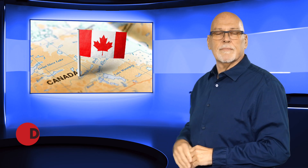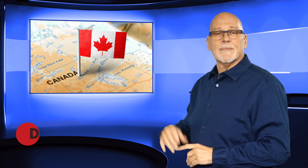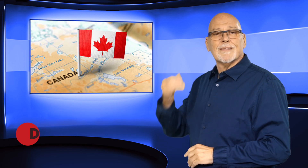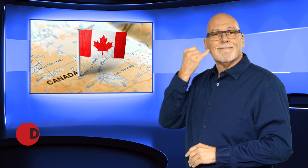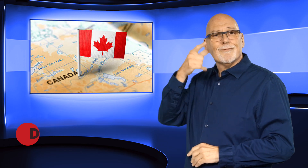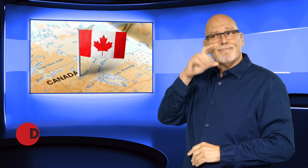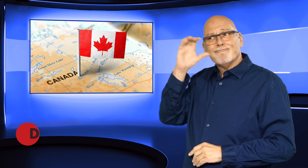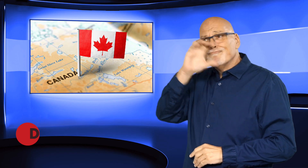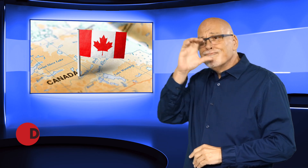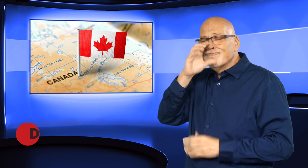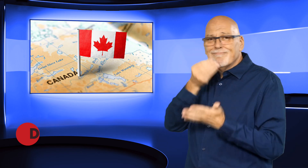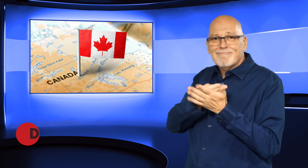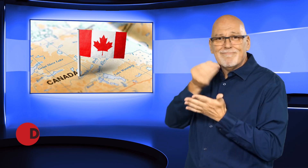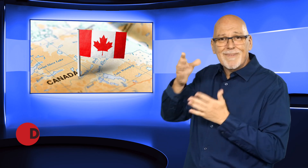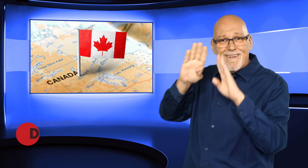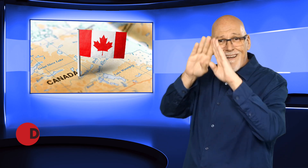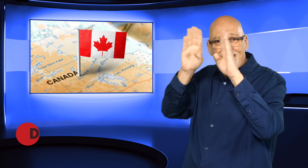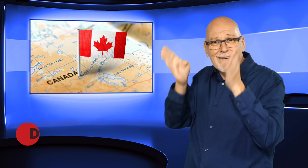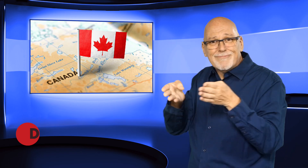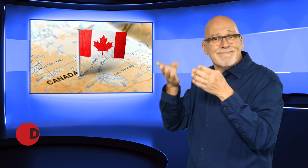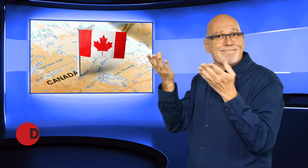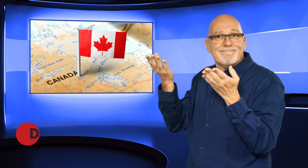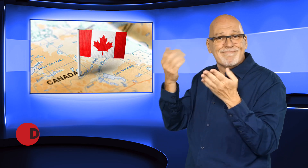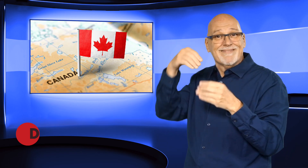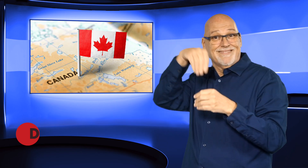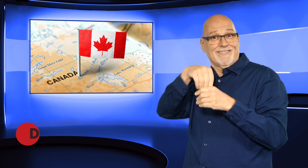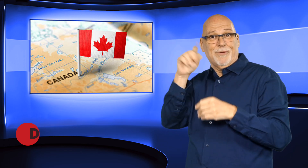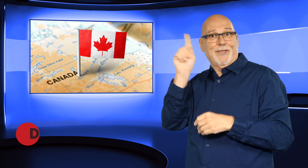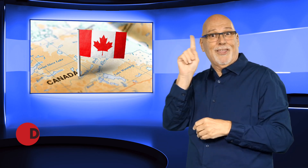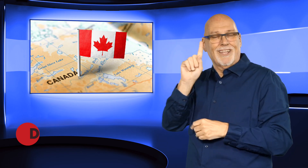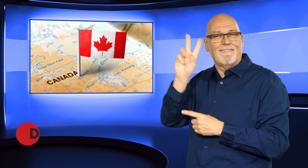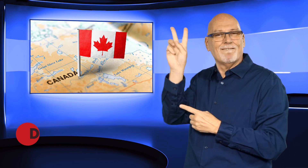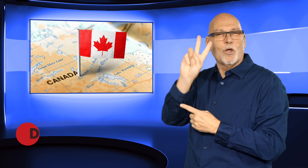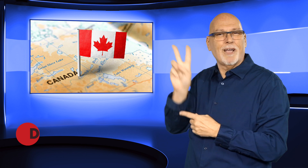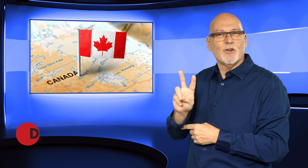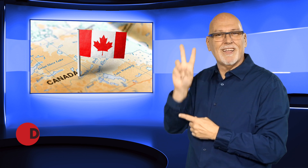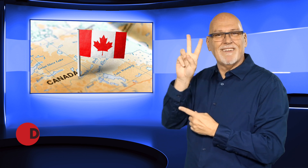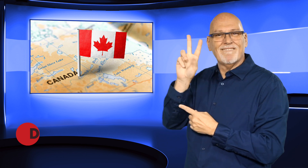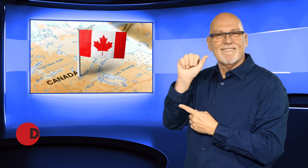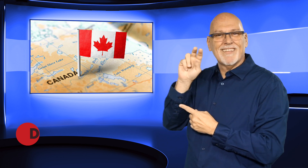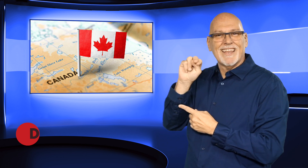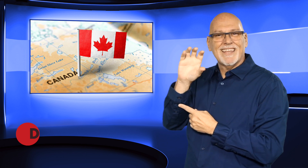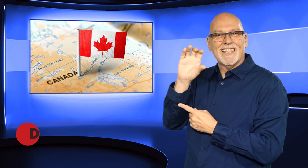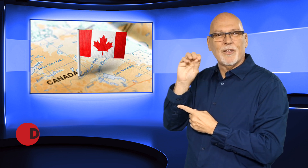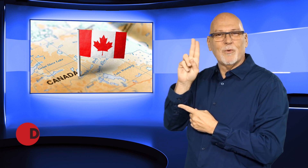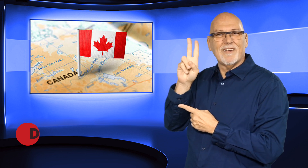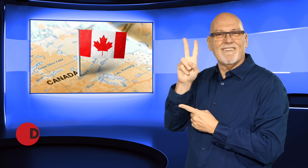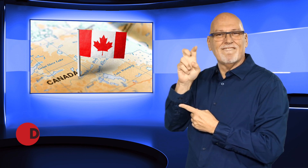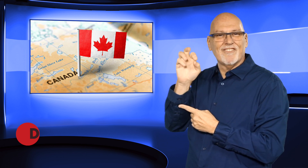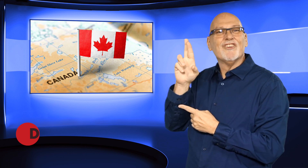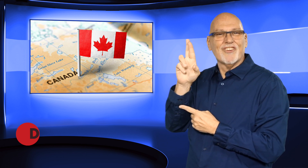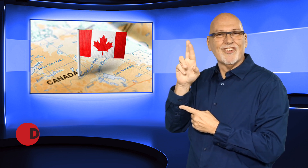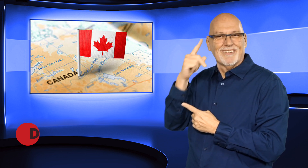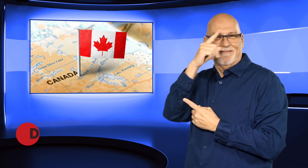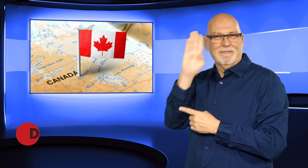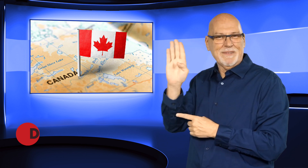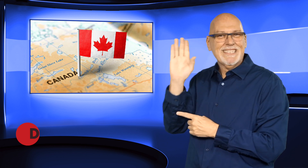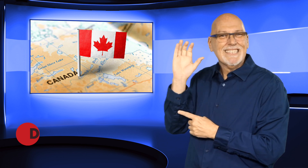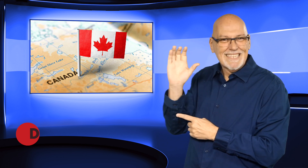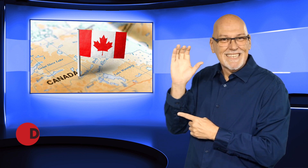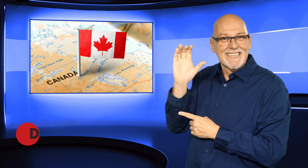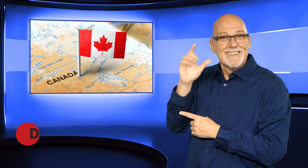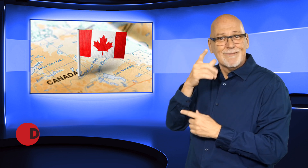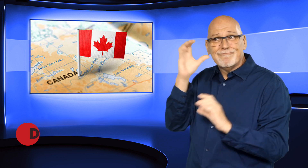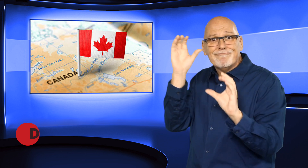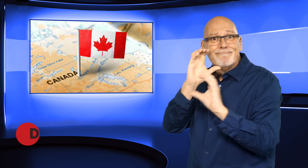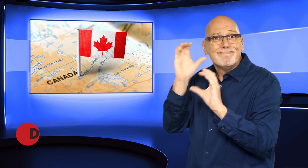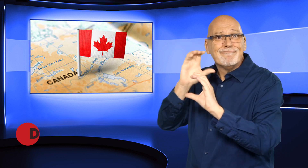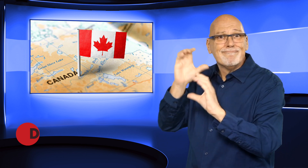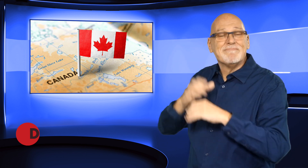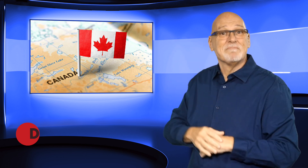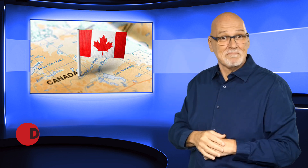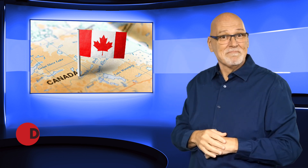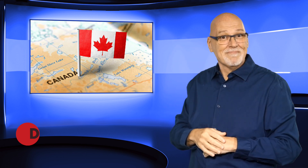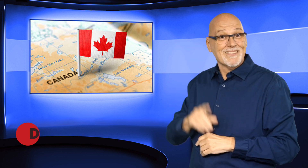[ANSELMO]: If you are looking to purchase a home in Vancouver,